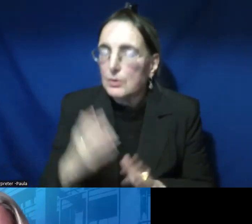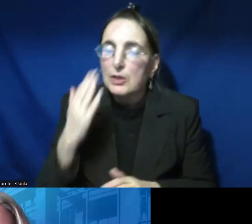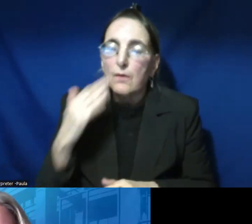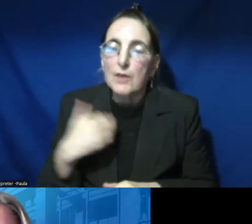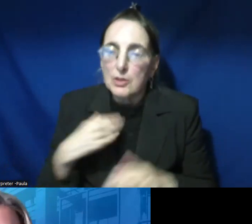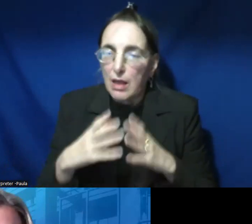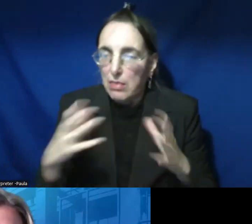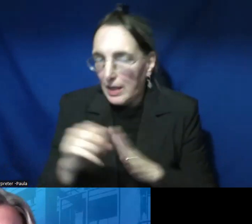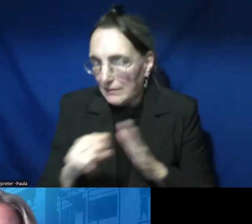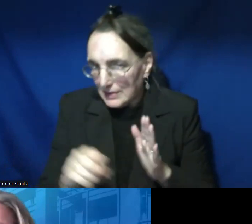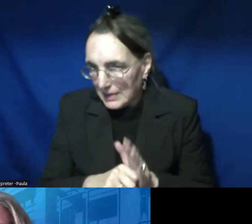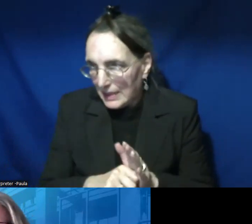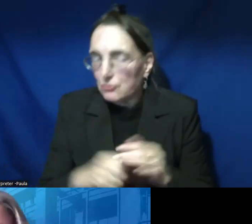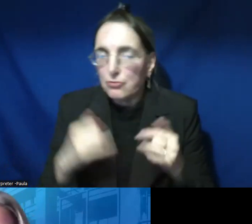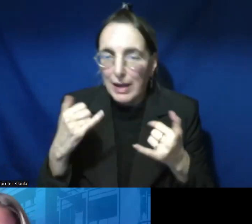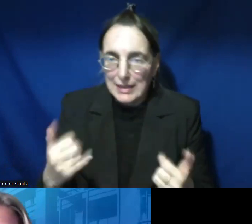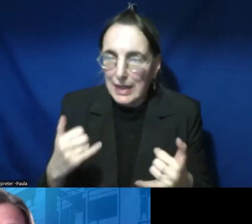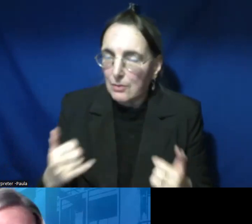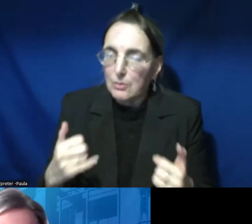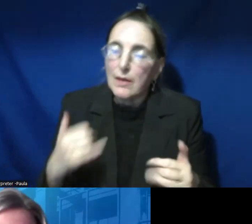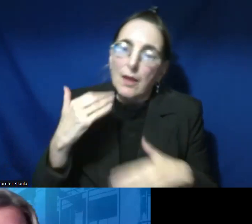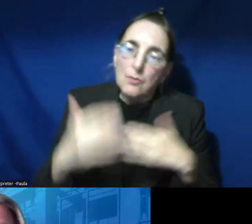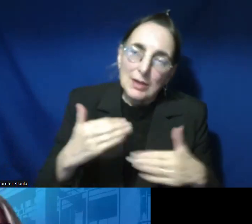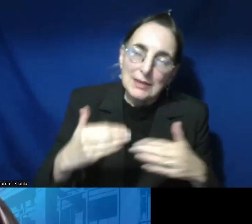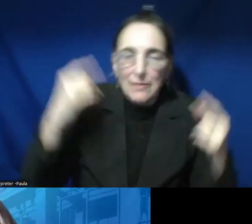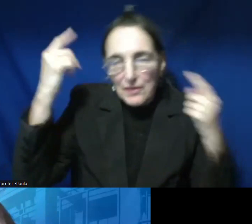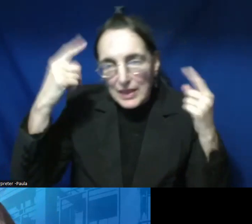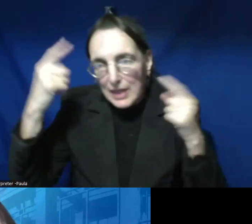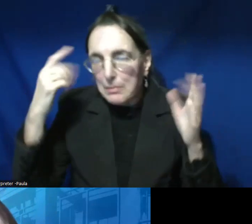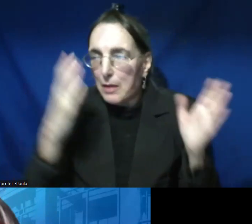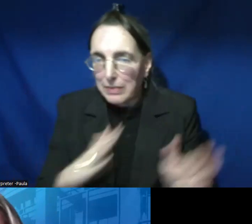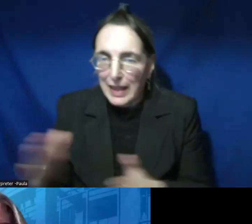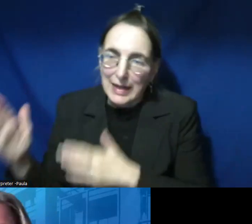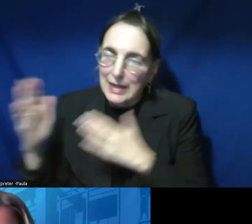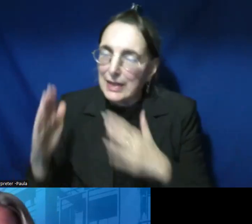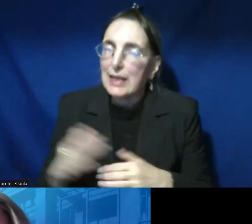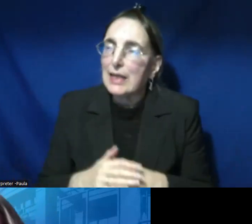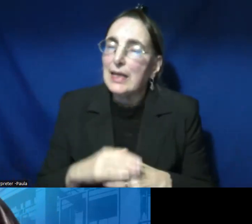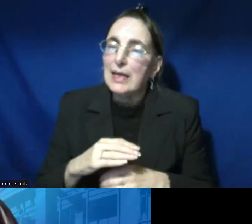in the process of thinking about, planning, and actually currently working with CMS,